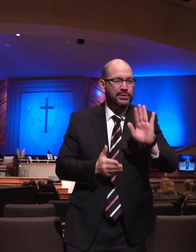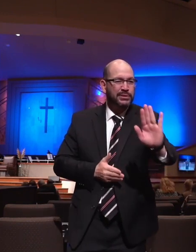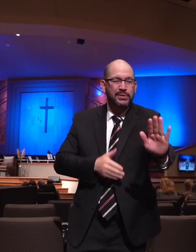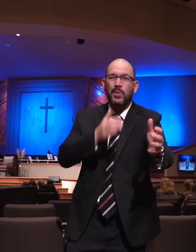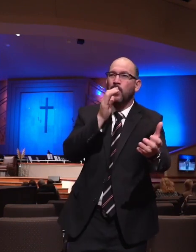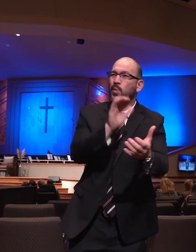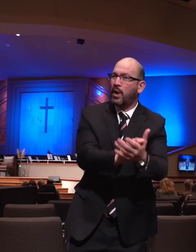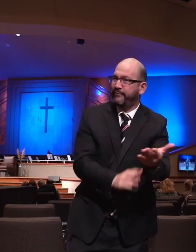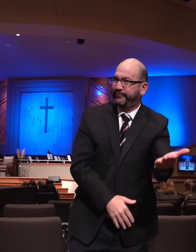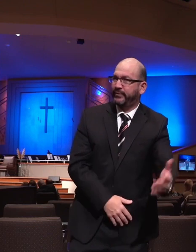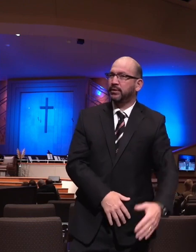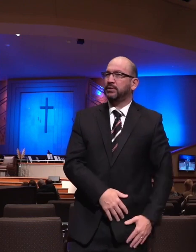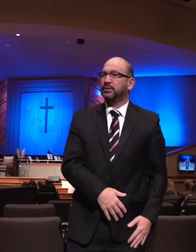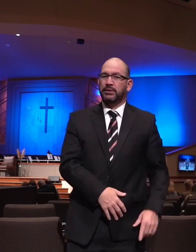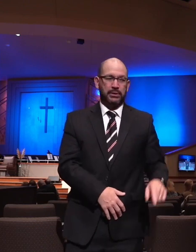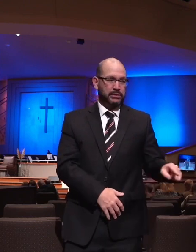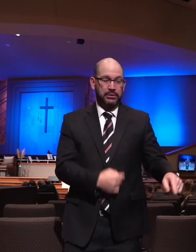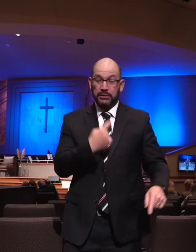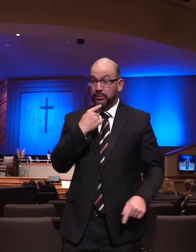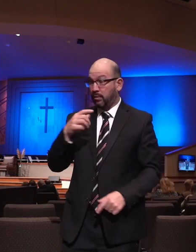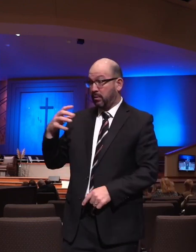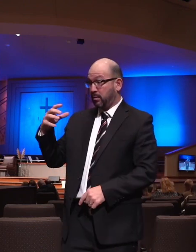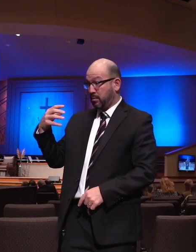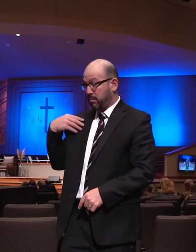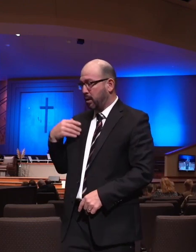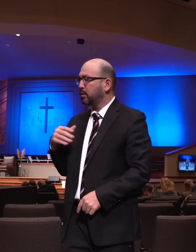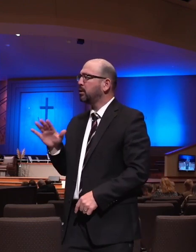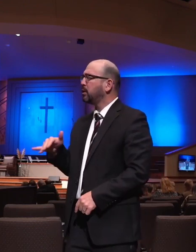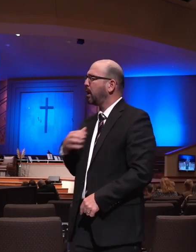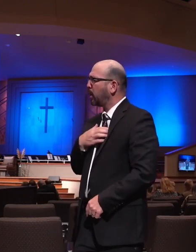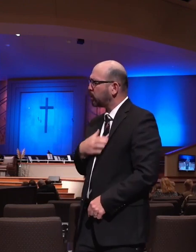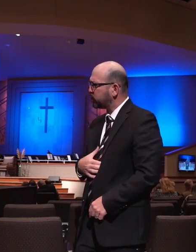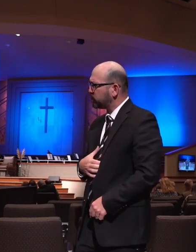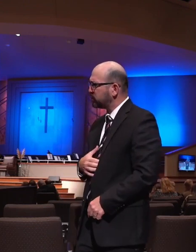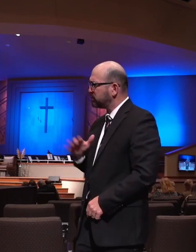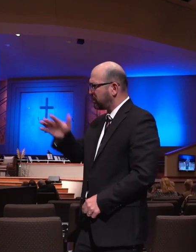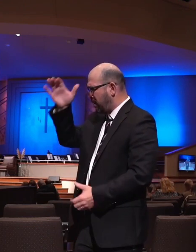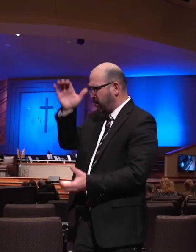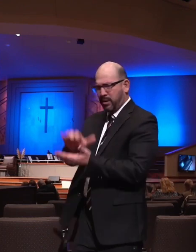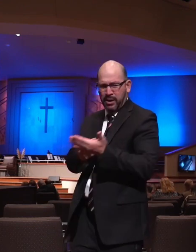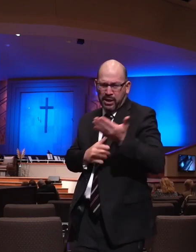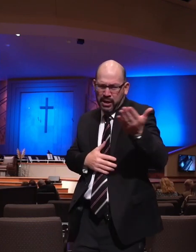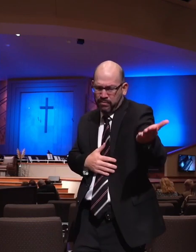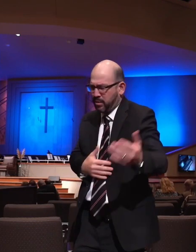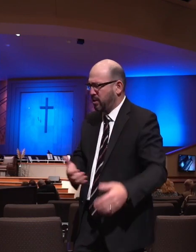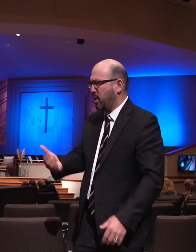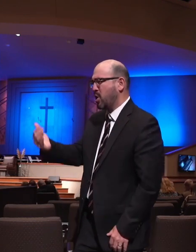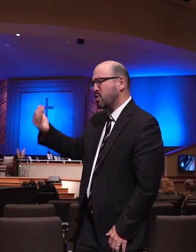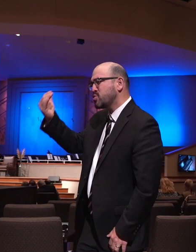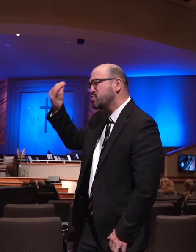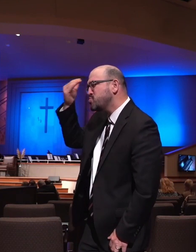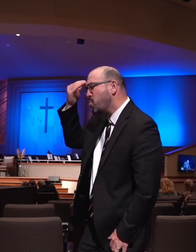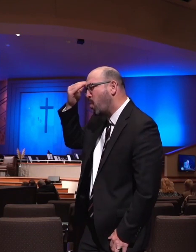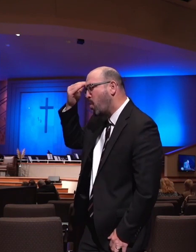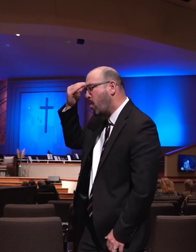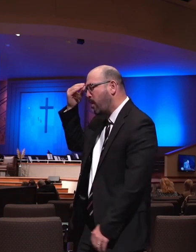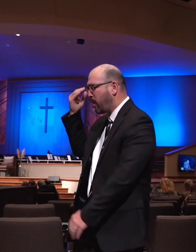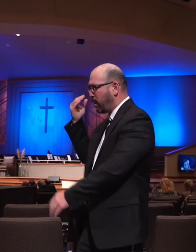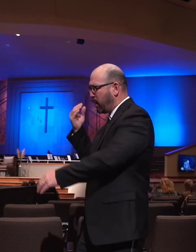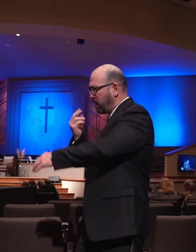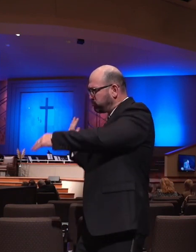and she said unto her mistress would God my lord would God God could do this she